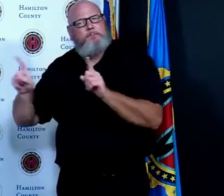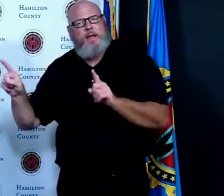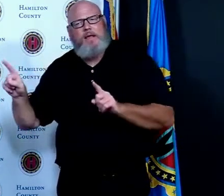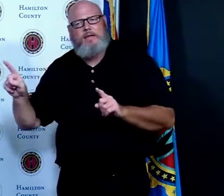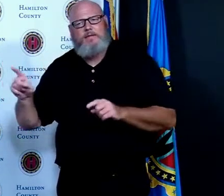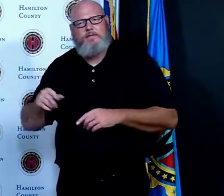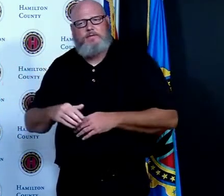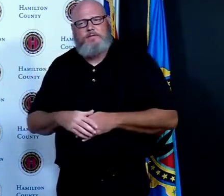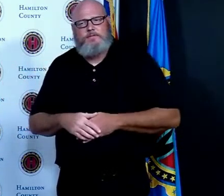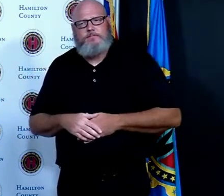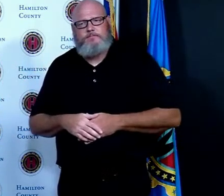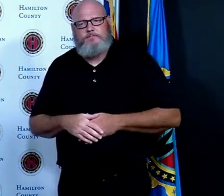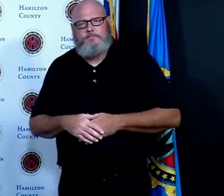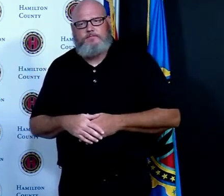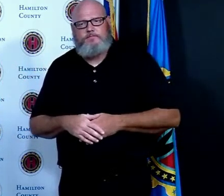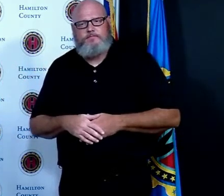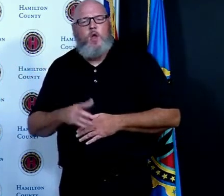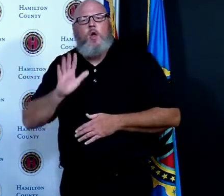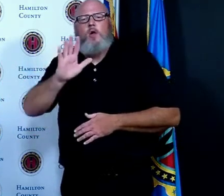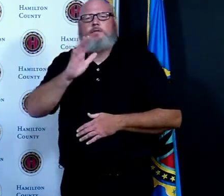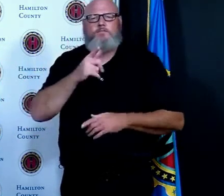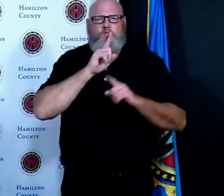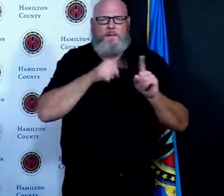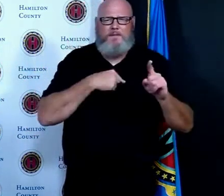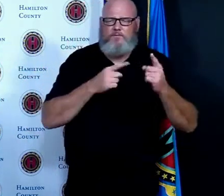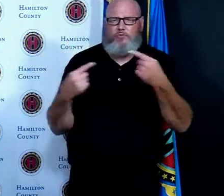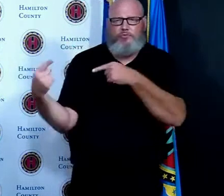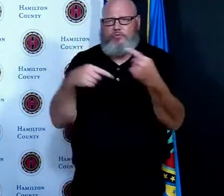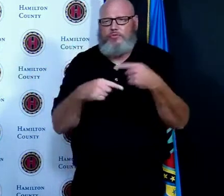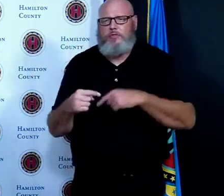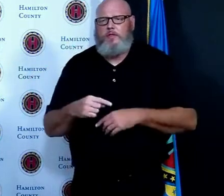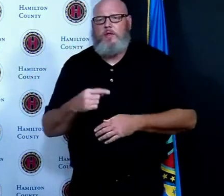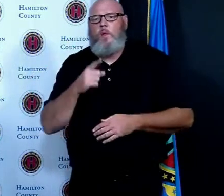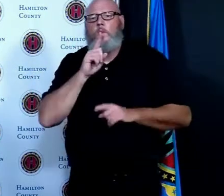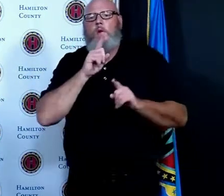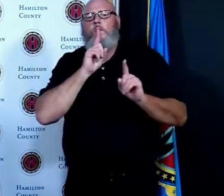restaurant owners that you know there's no evidence that Covid is spread at restaurants